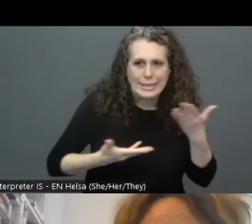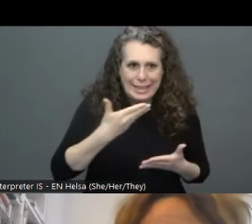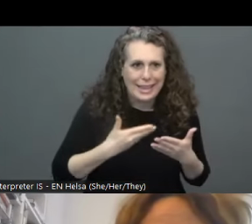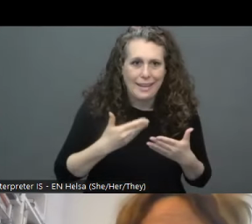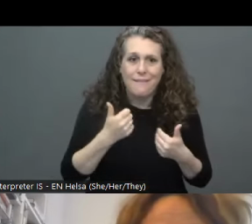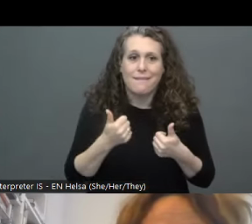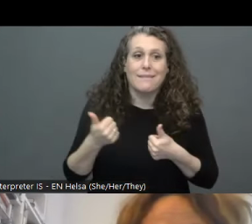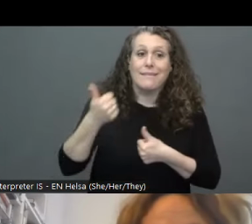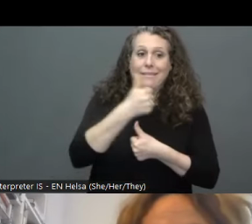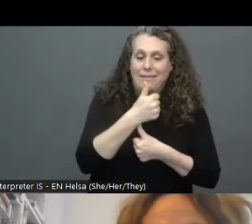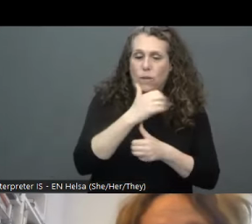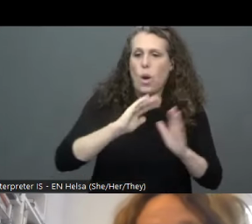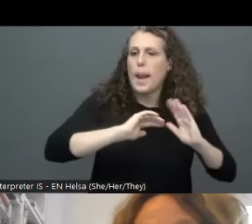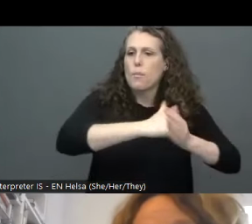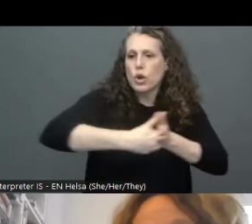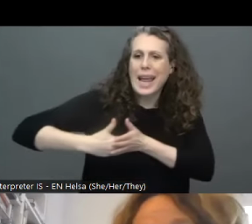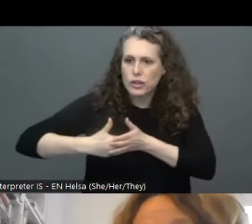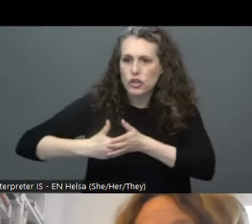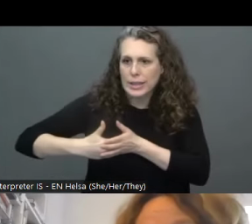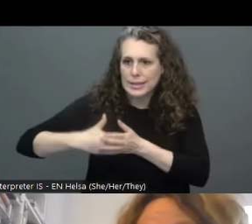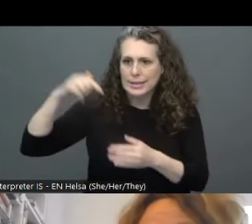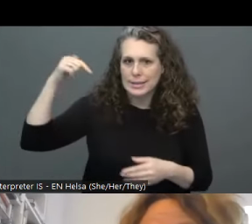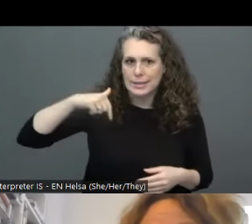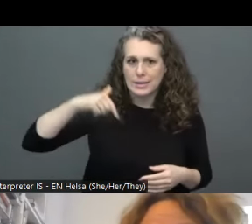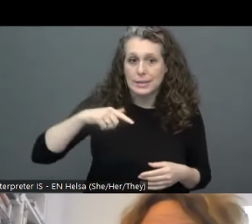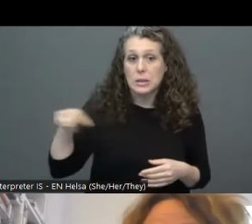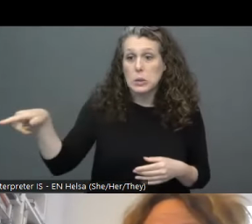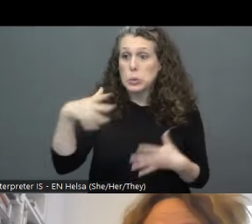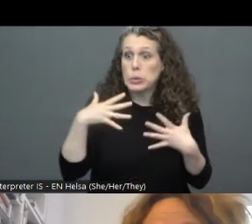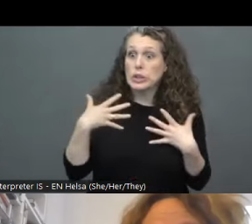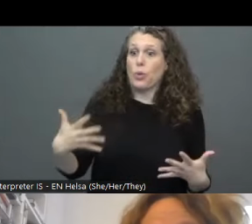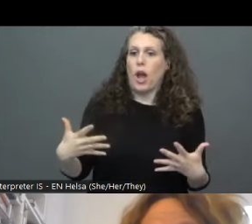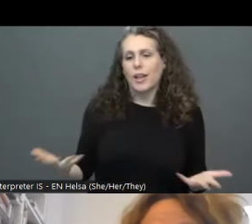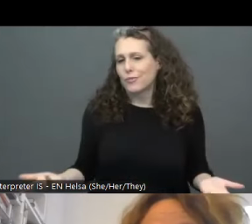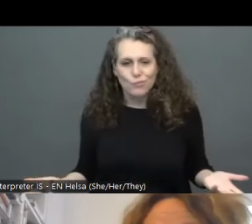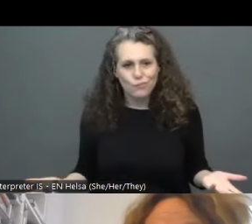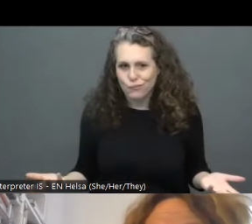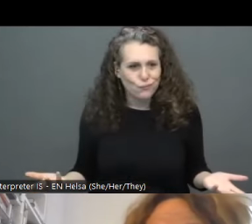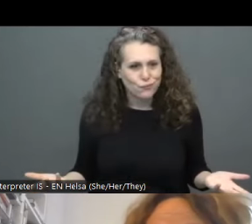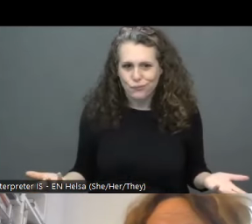That is the protection sector, which perhaps is not surprising as a lot of the humanitarian